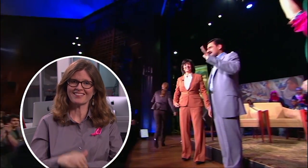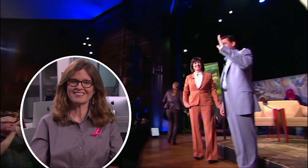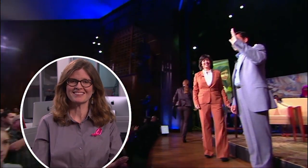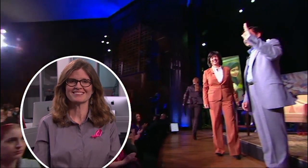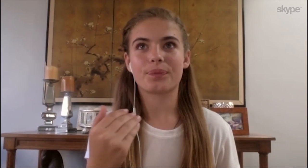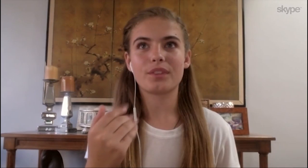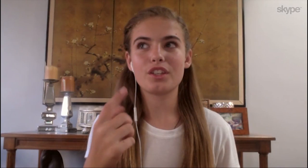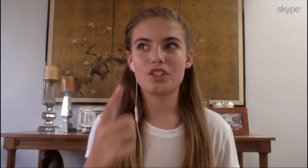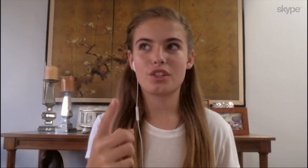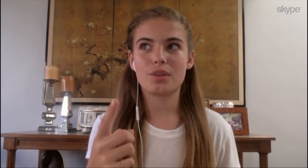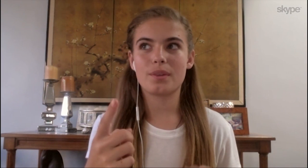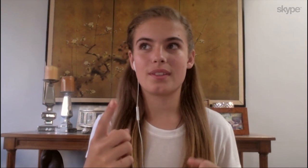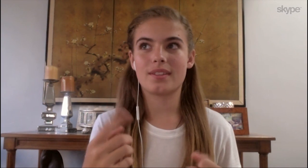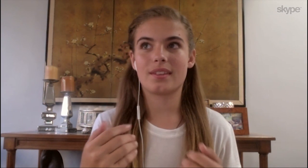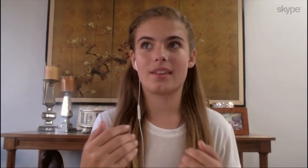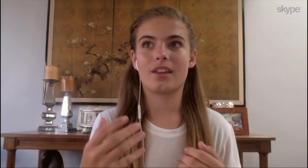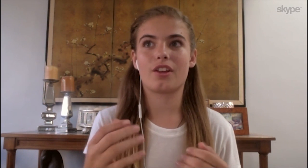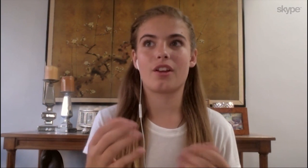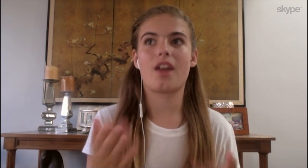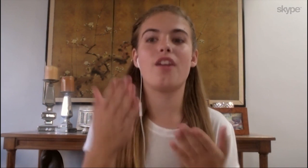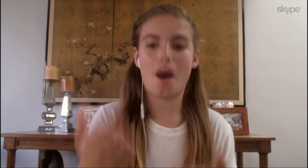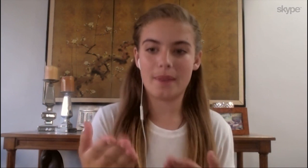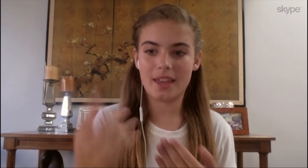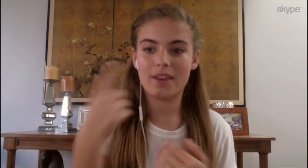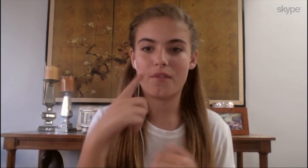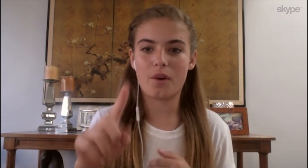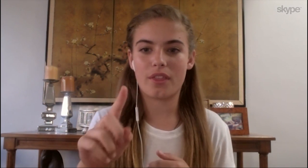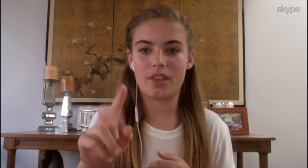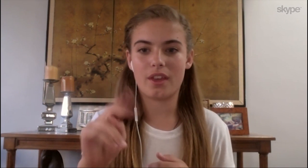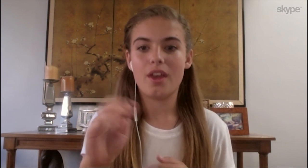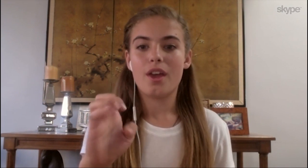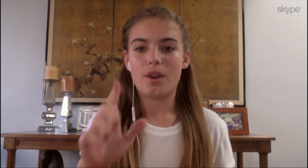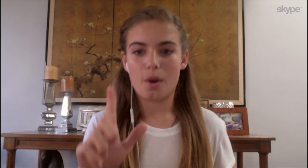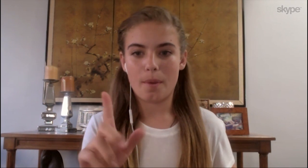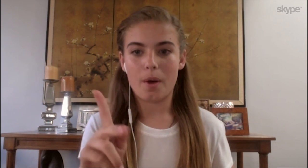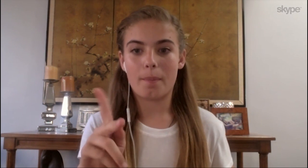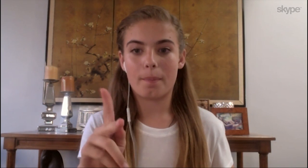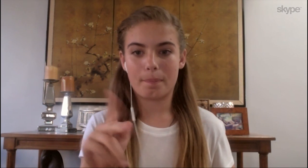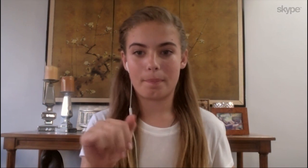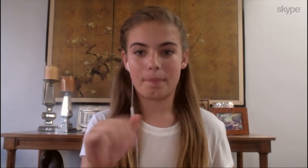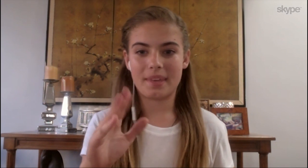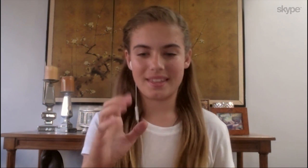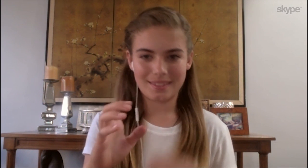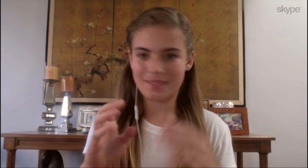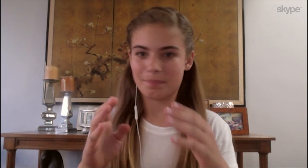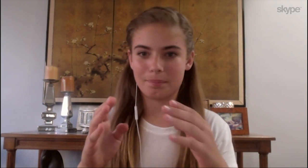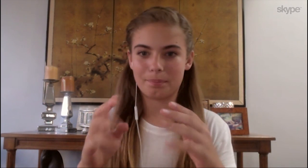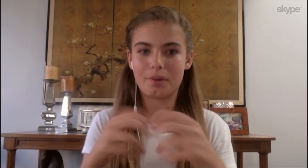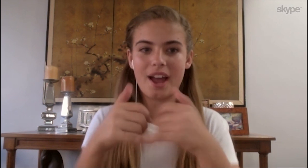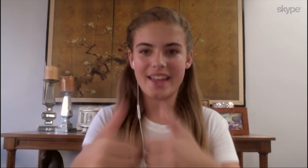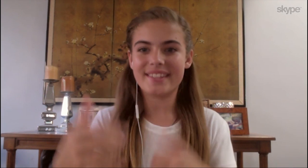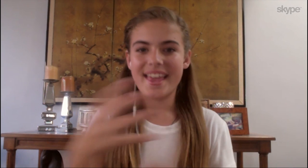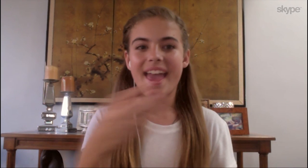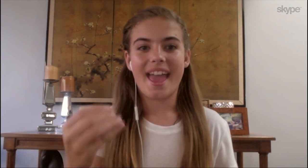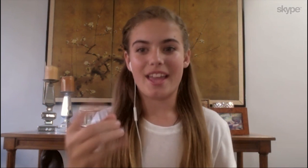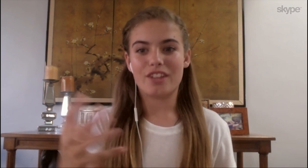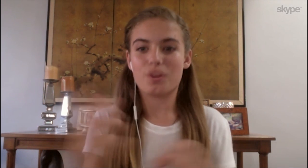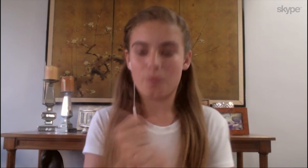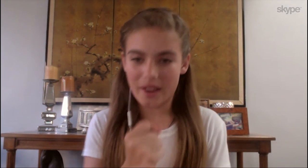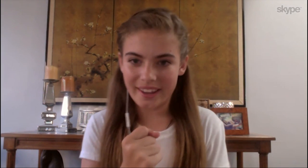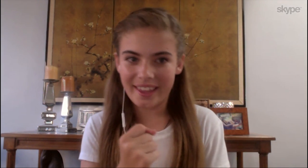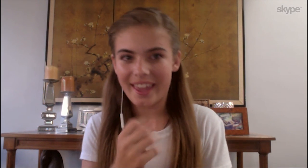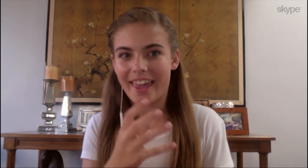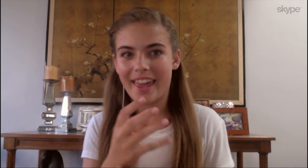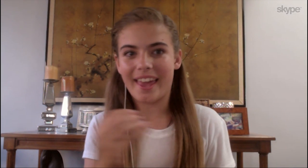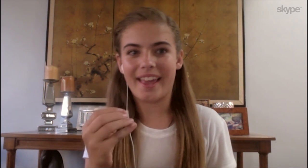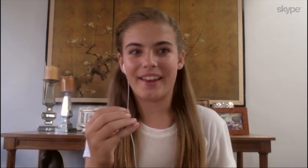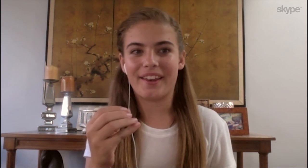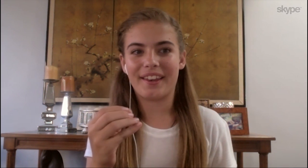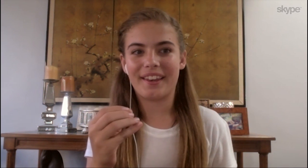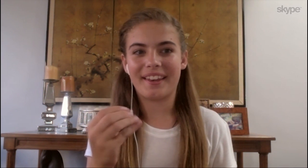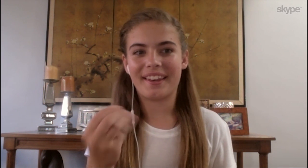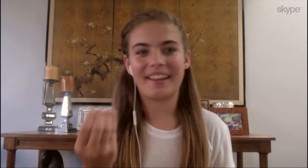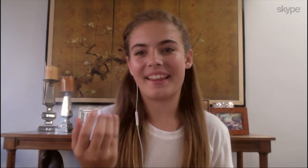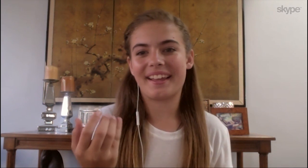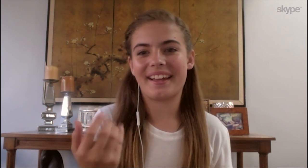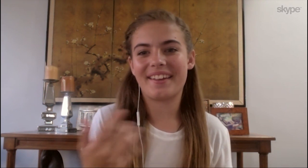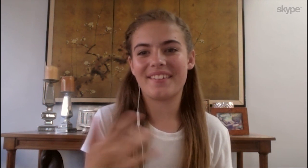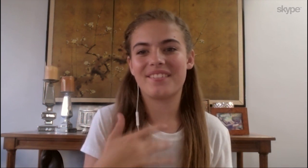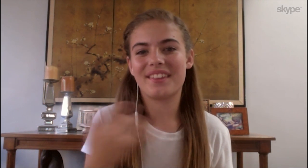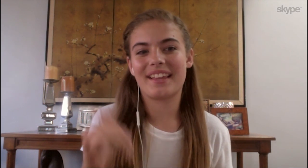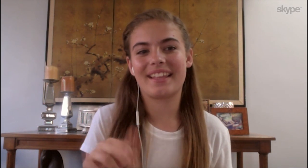Daniela: “She got nominated for the Nobel Peace Prize and she won it. I feel like that’s